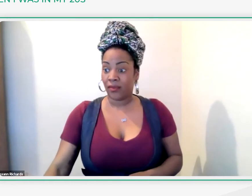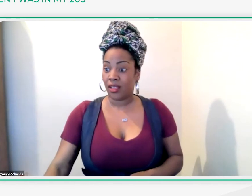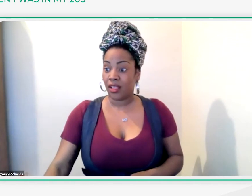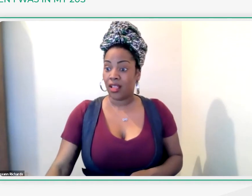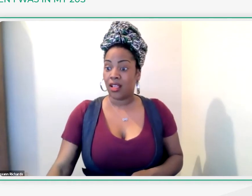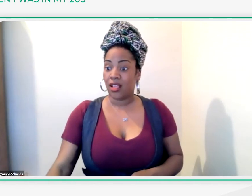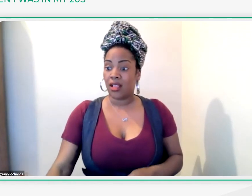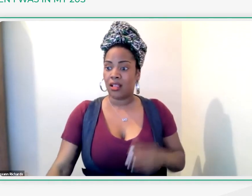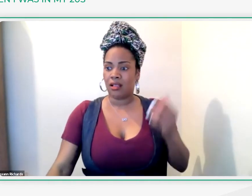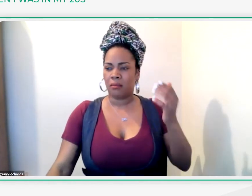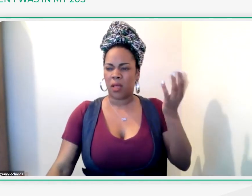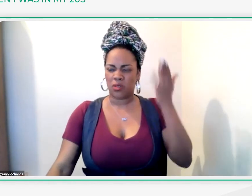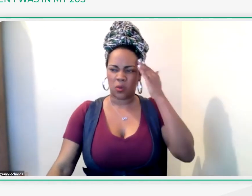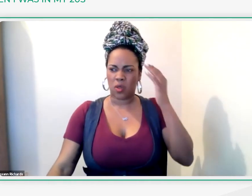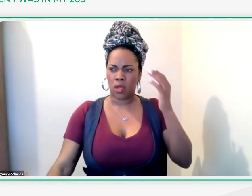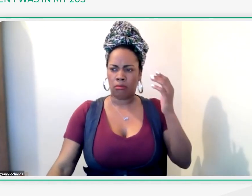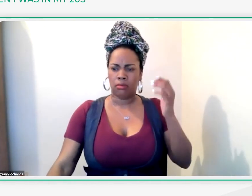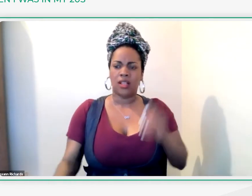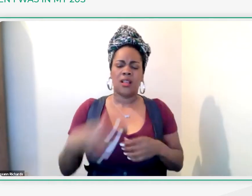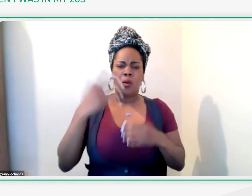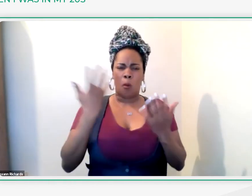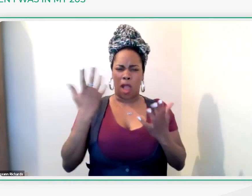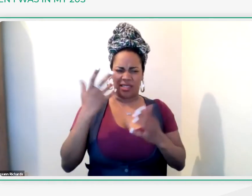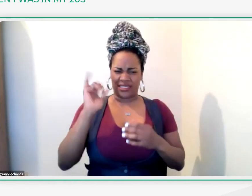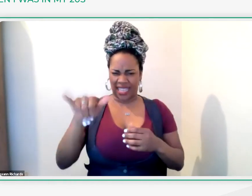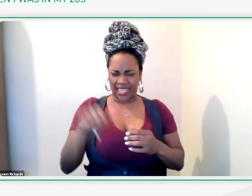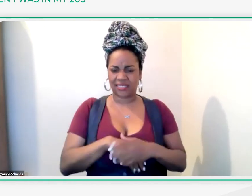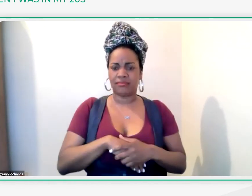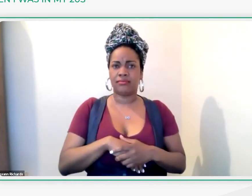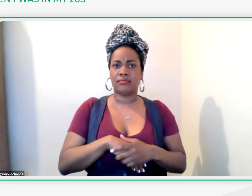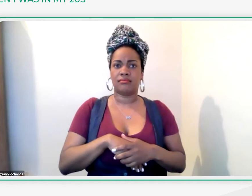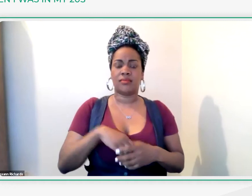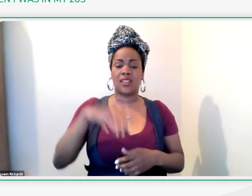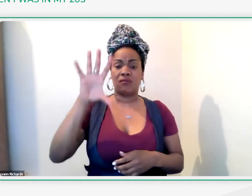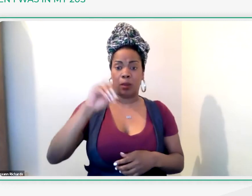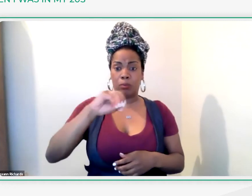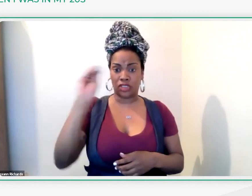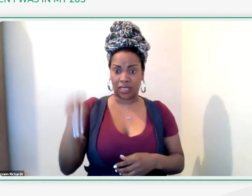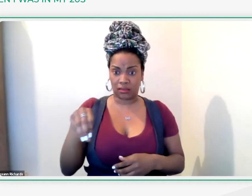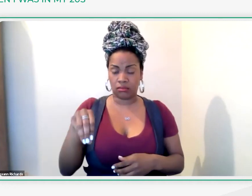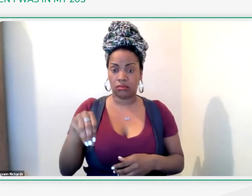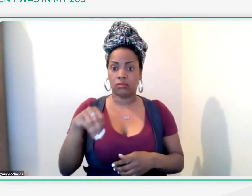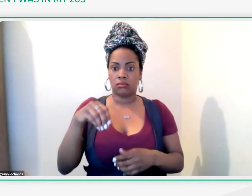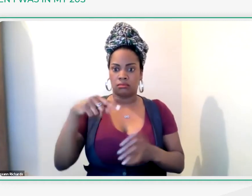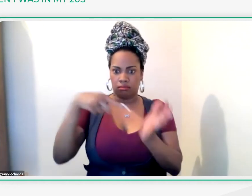The 50/30/20 Rule. You may be thinking, “Well, what is that?”